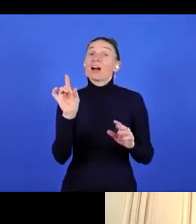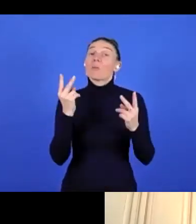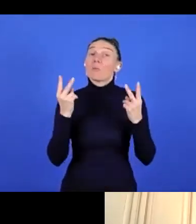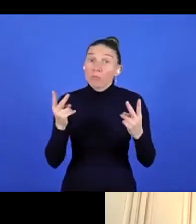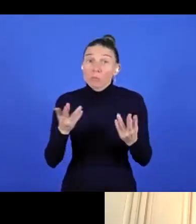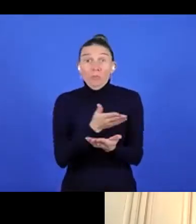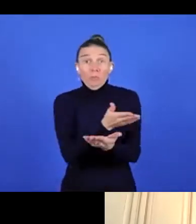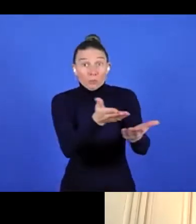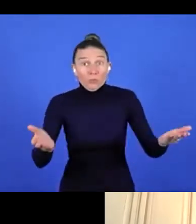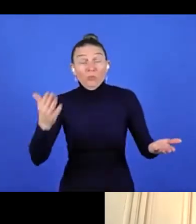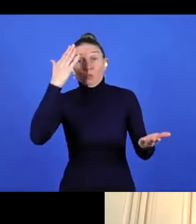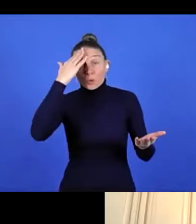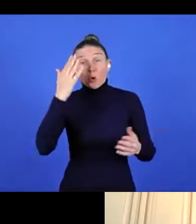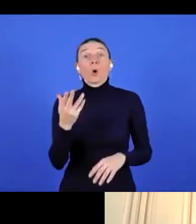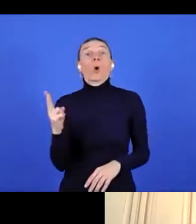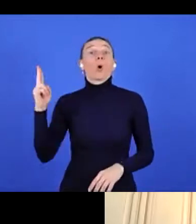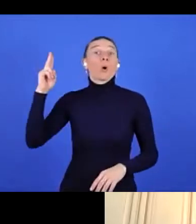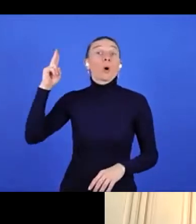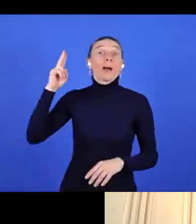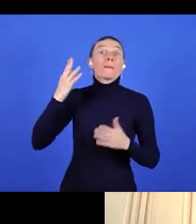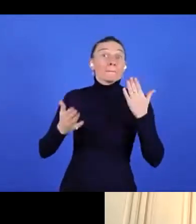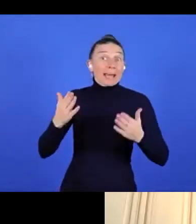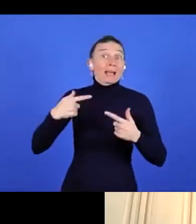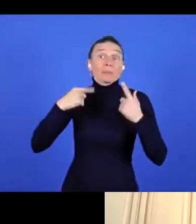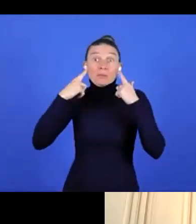to say that it is very good to know